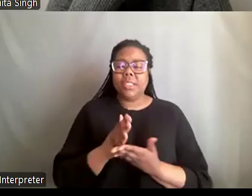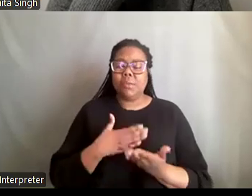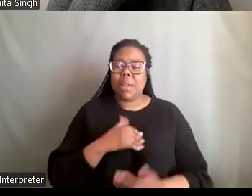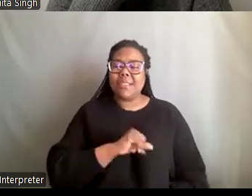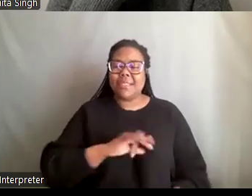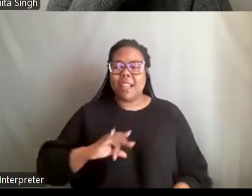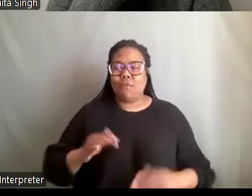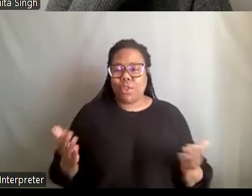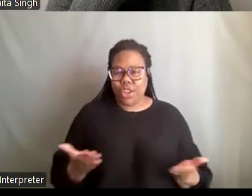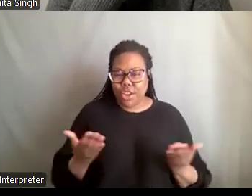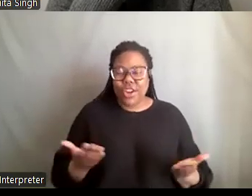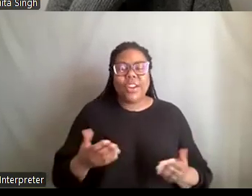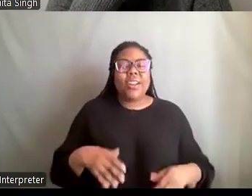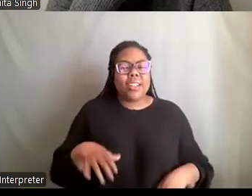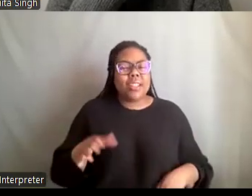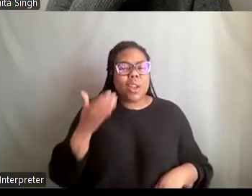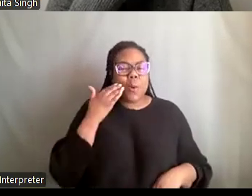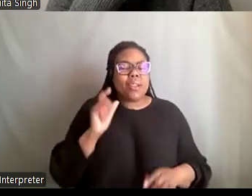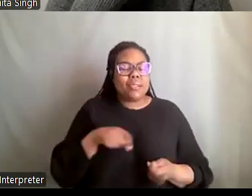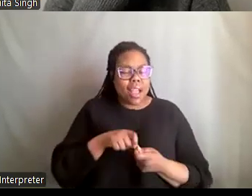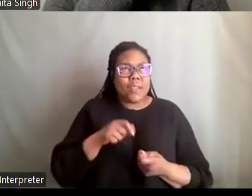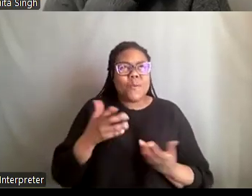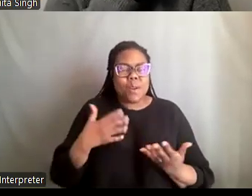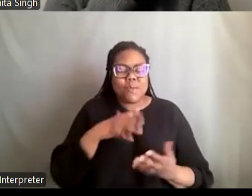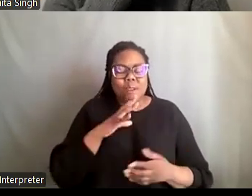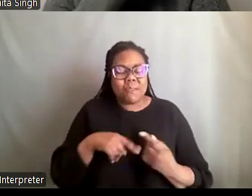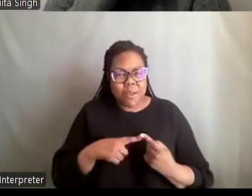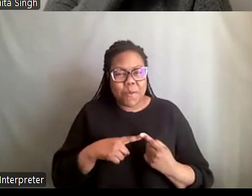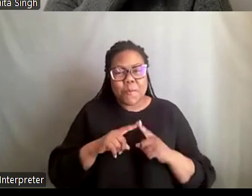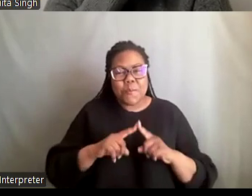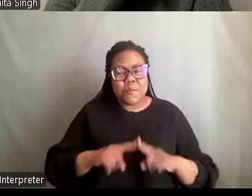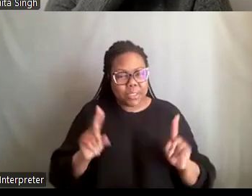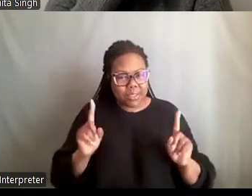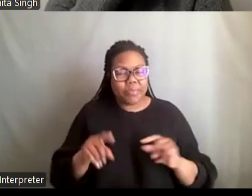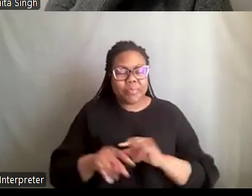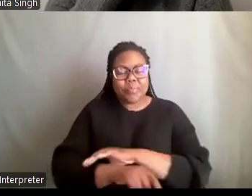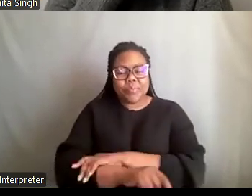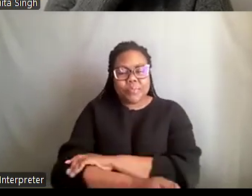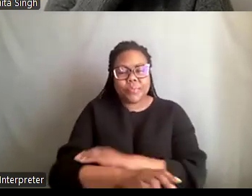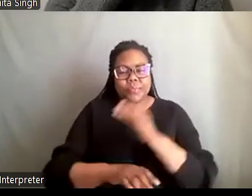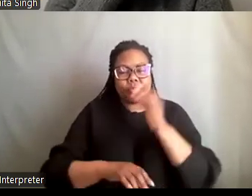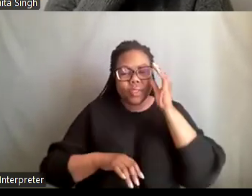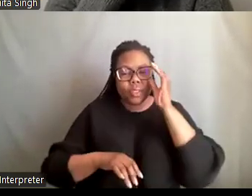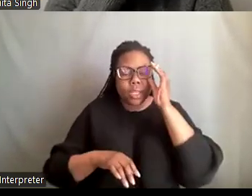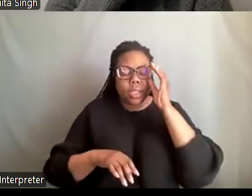Second, I want to say that, and some of my staff are on this call so they're going to know exactly what I'm talking